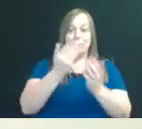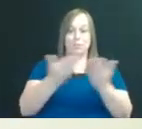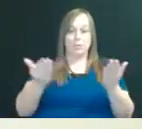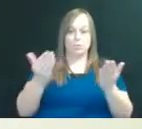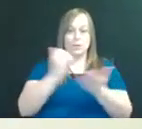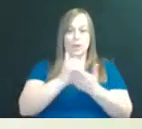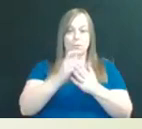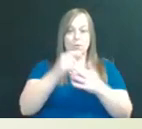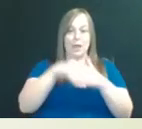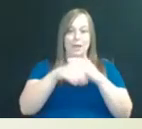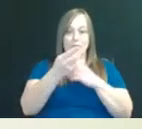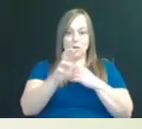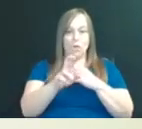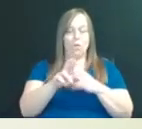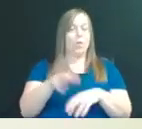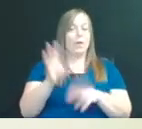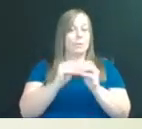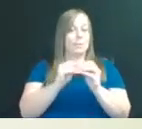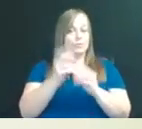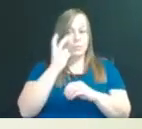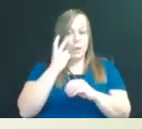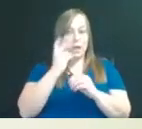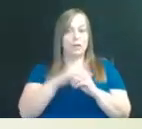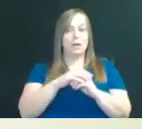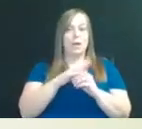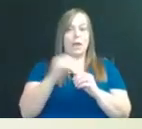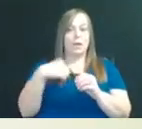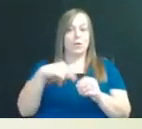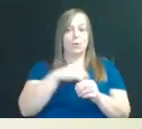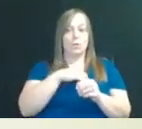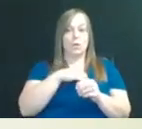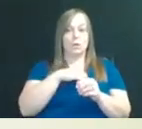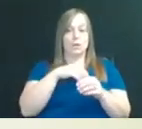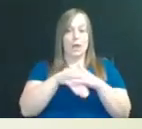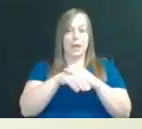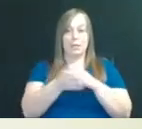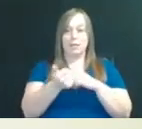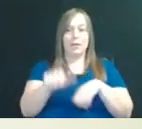with ACCES-VR or the Commission for Blind. And that you can access it at any time.